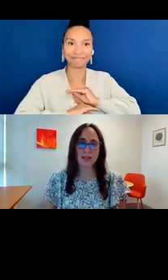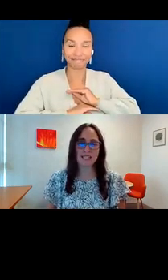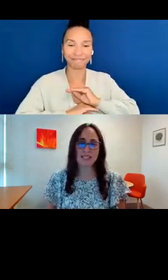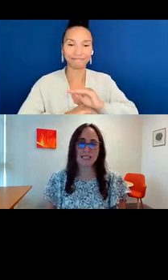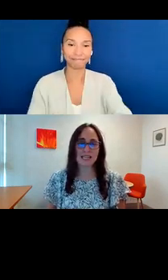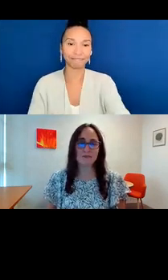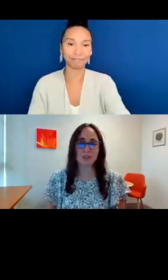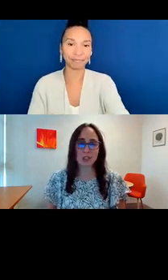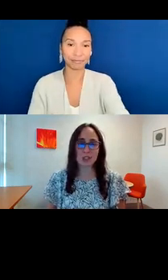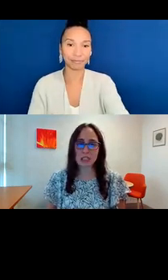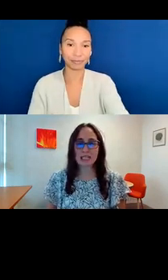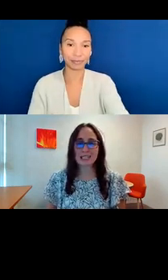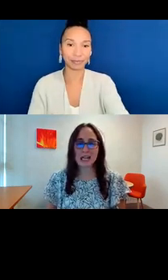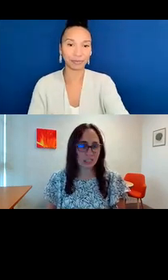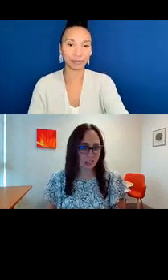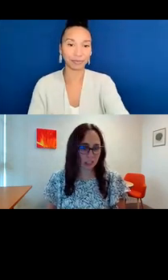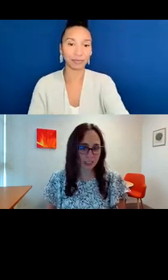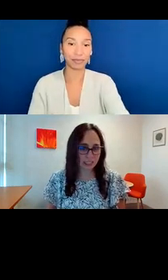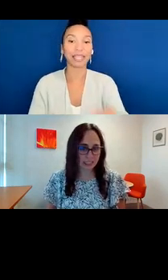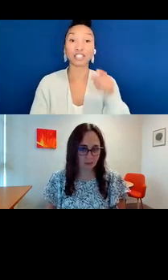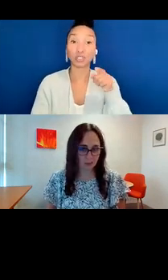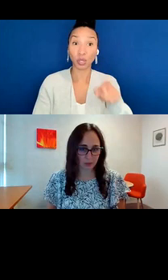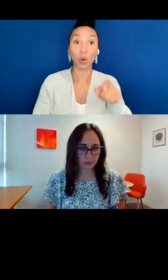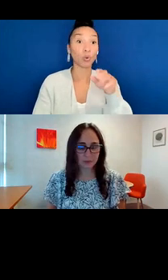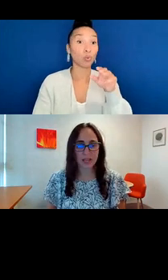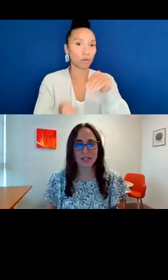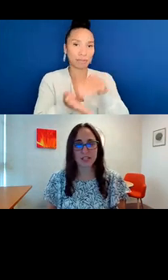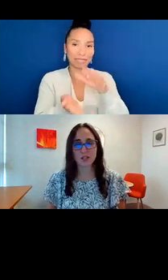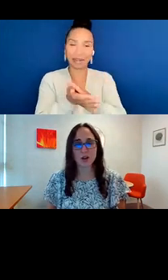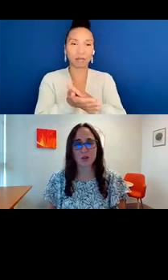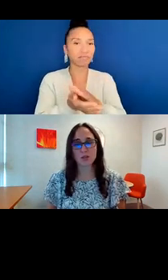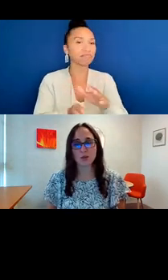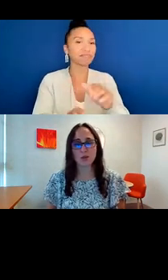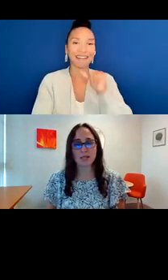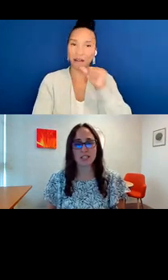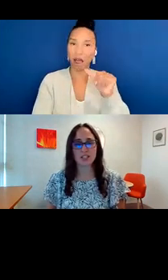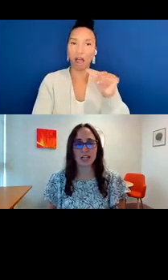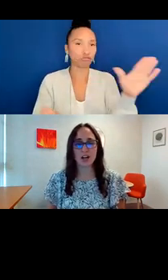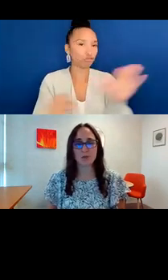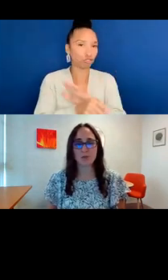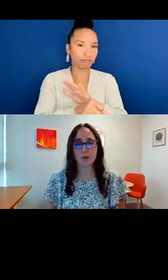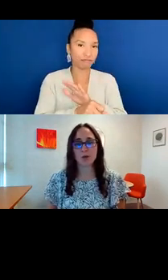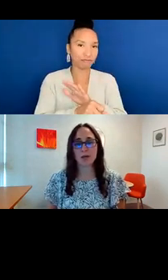So this is a full not served example. And then you're also going to check off